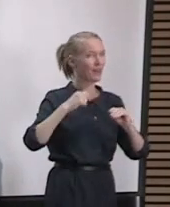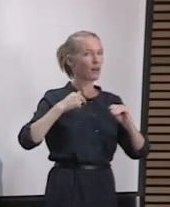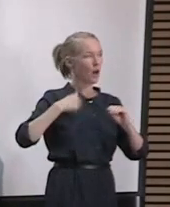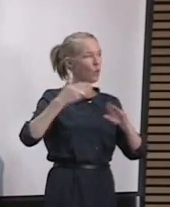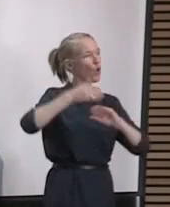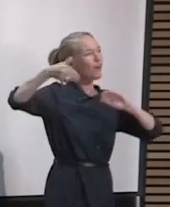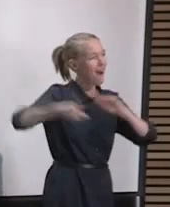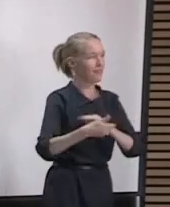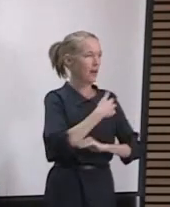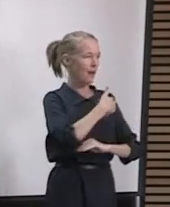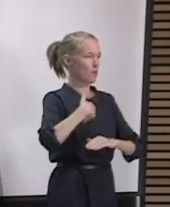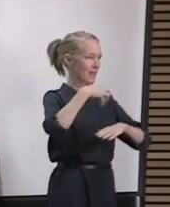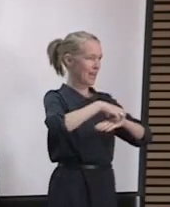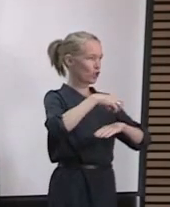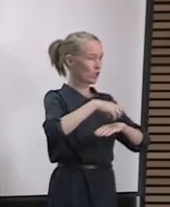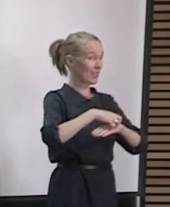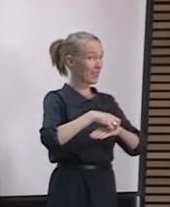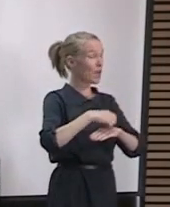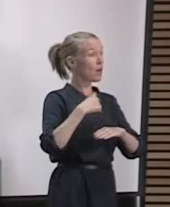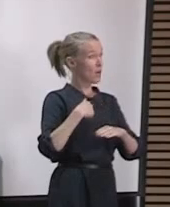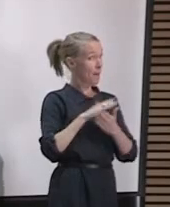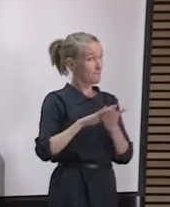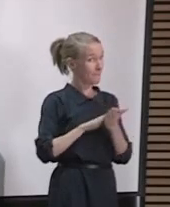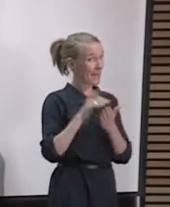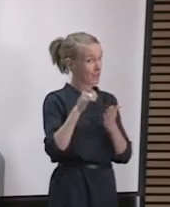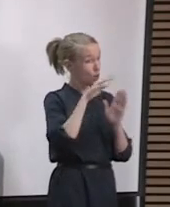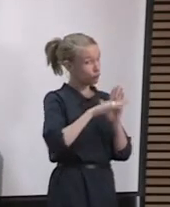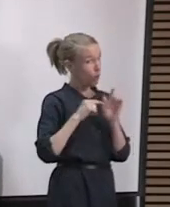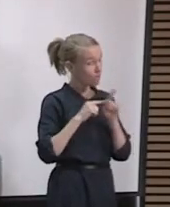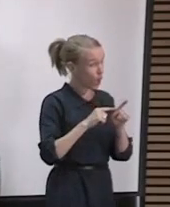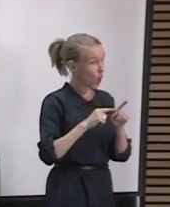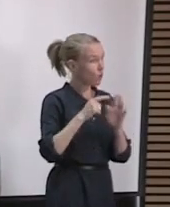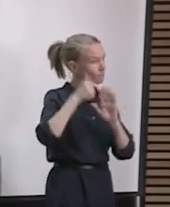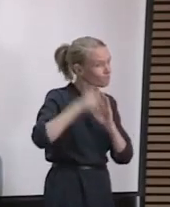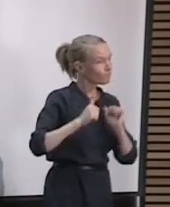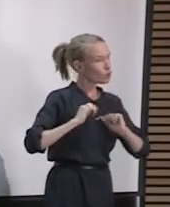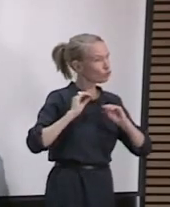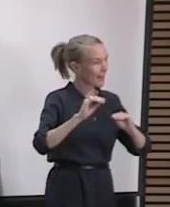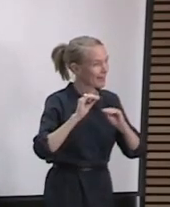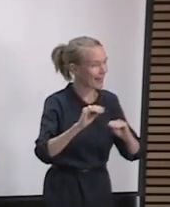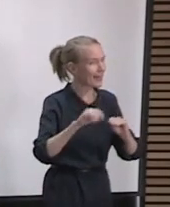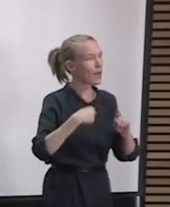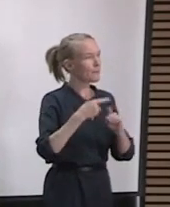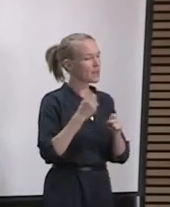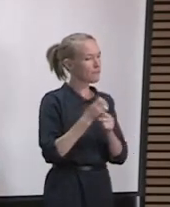managed directly by Government agencies. And our view is that that will improve